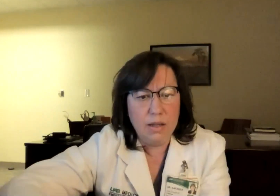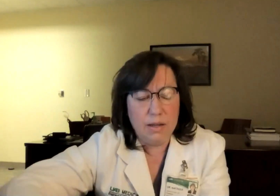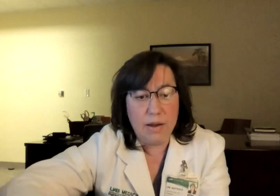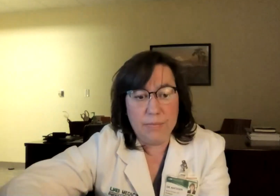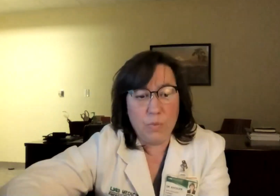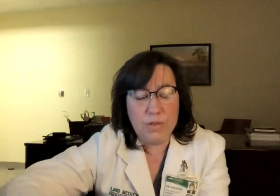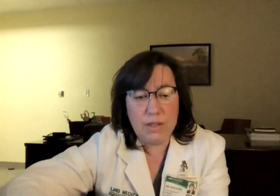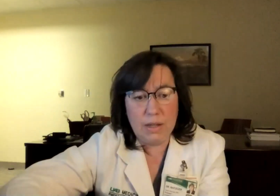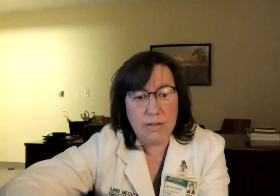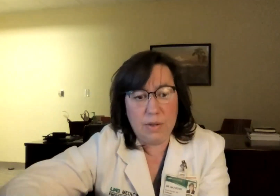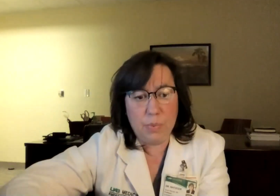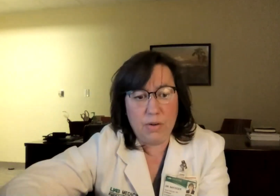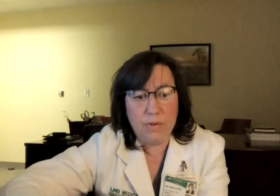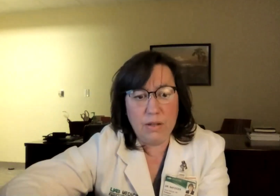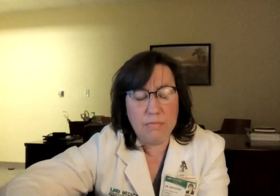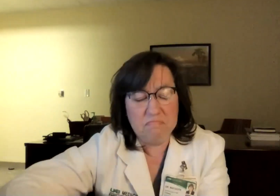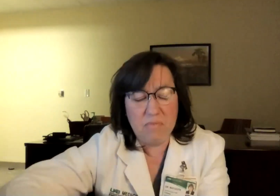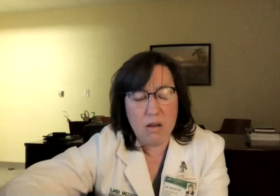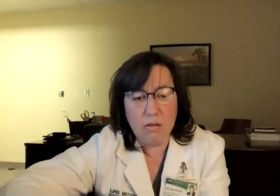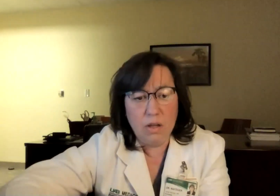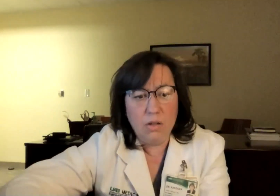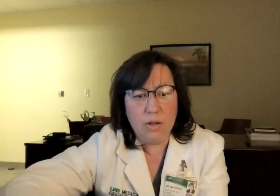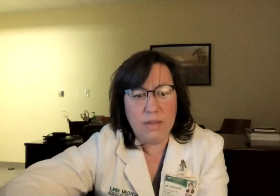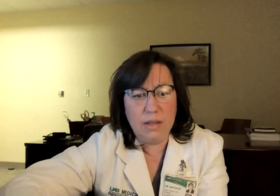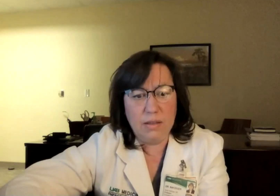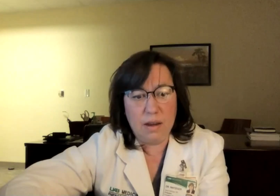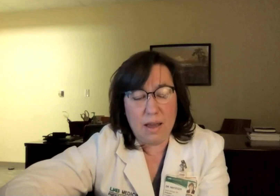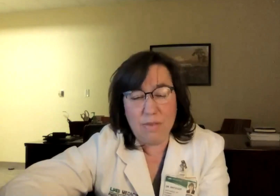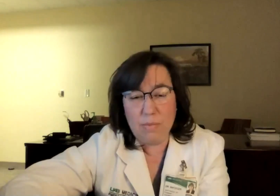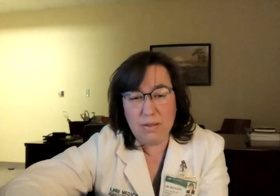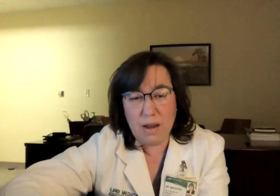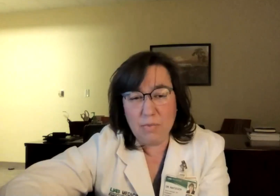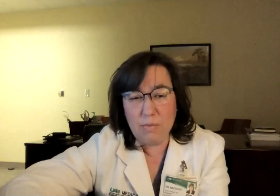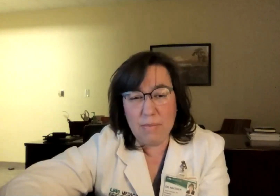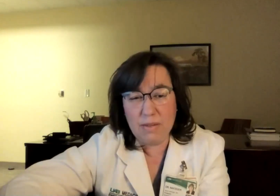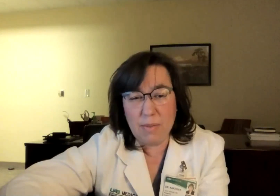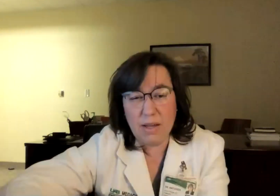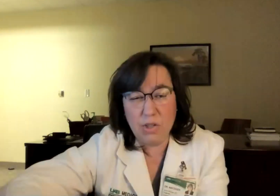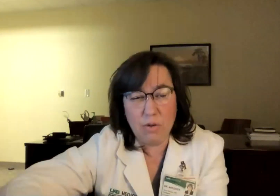now once again is it perfect no do i think that have there been times when maybe somebody showed